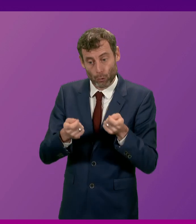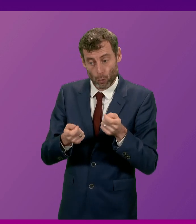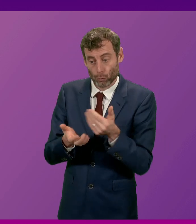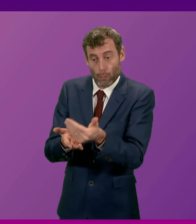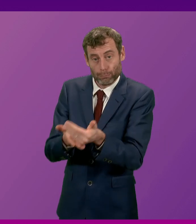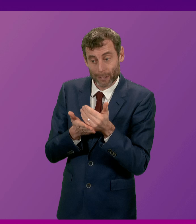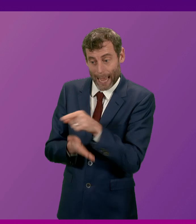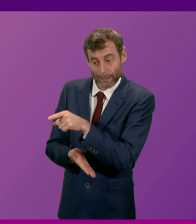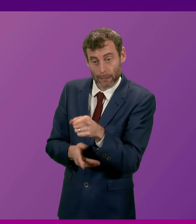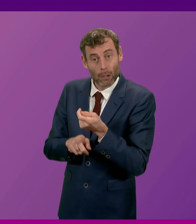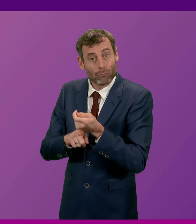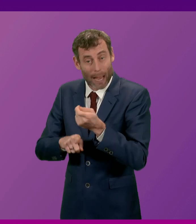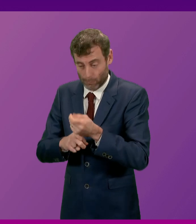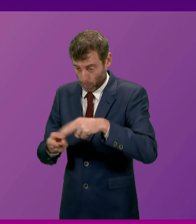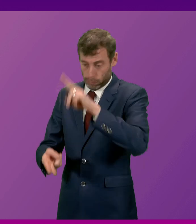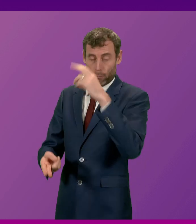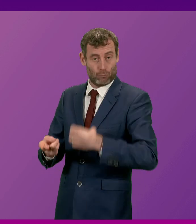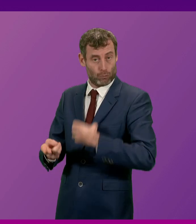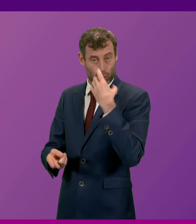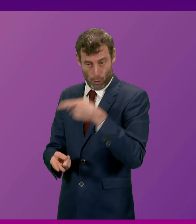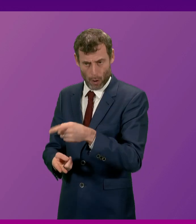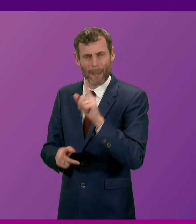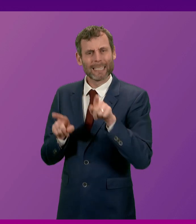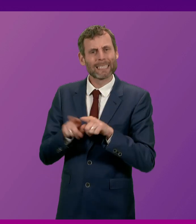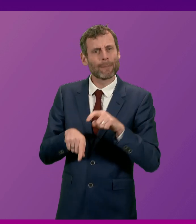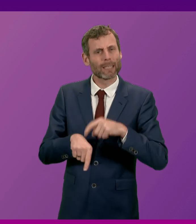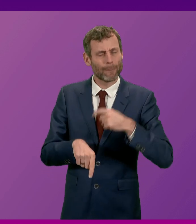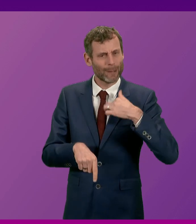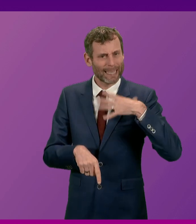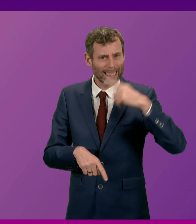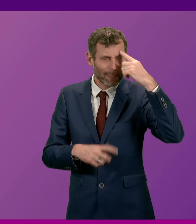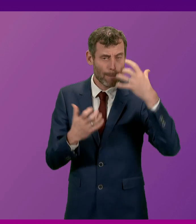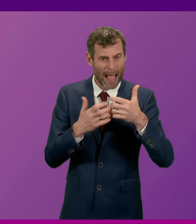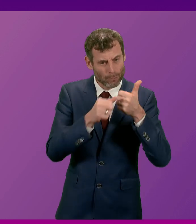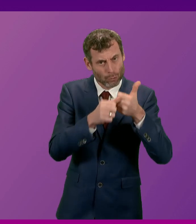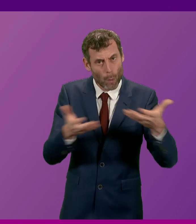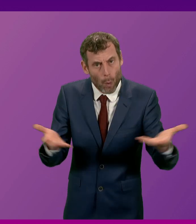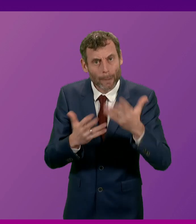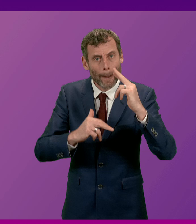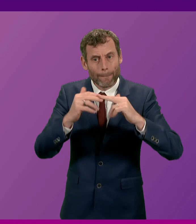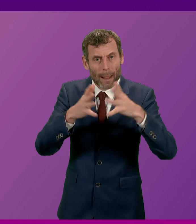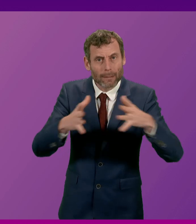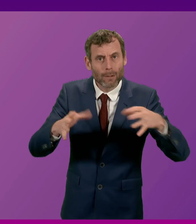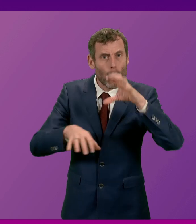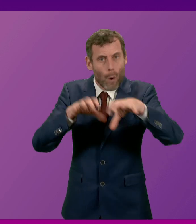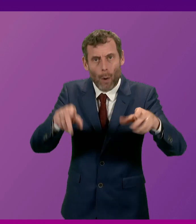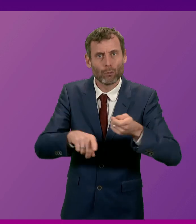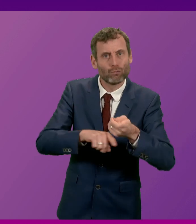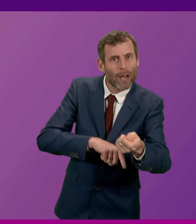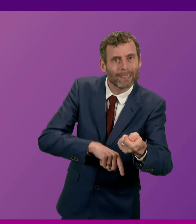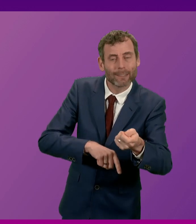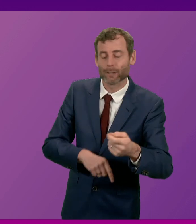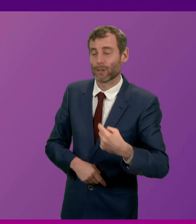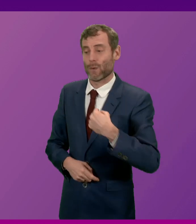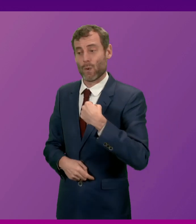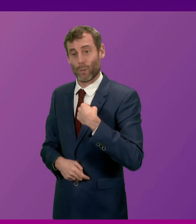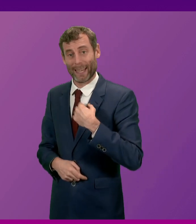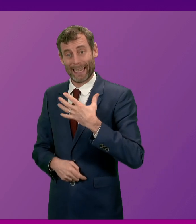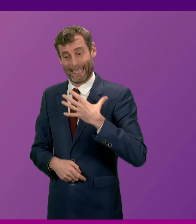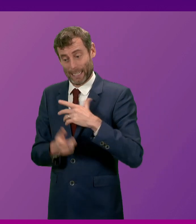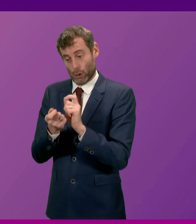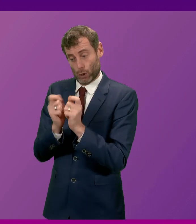As we have explained to Parliament, the reason why we have resolved to propose